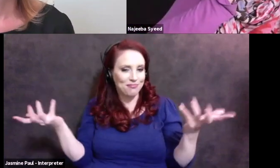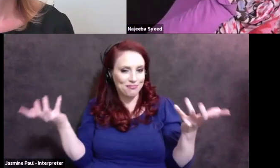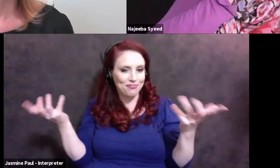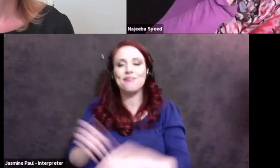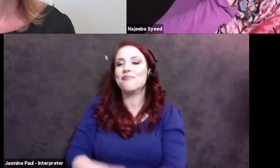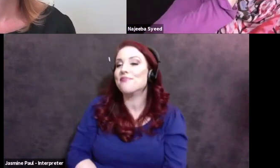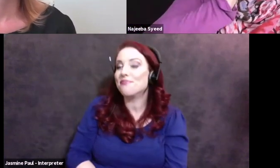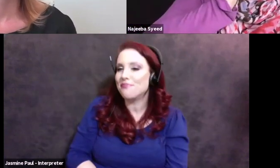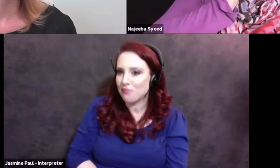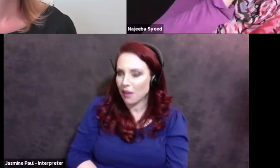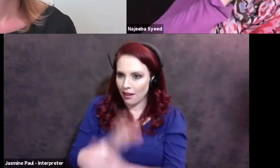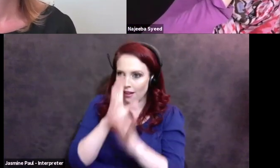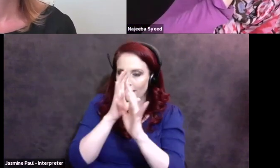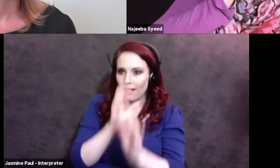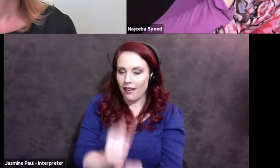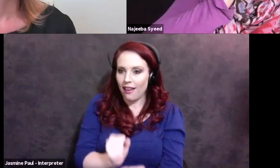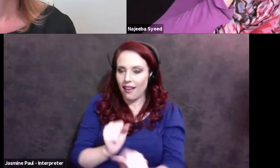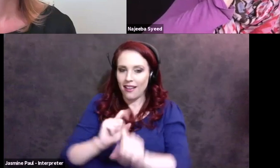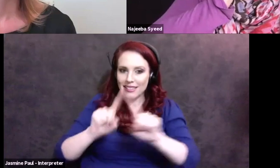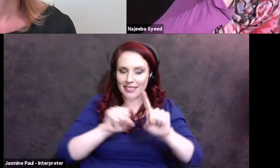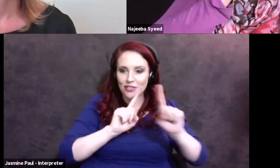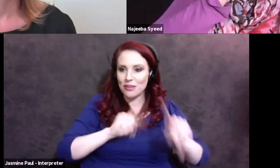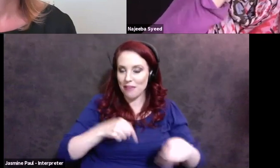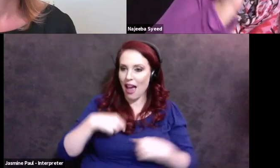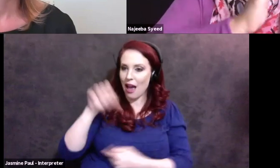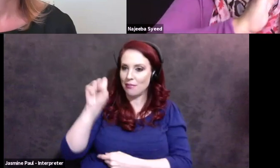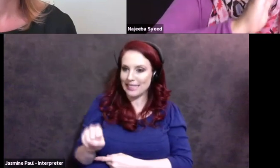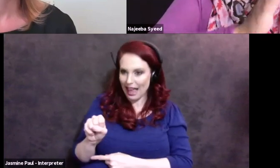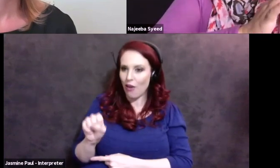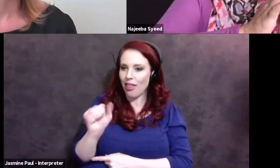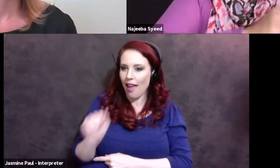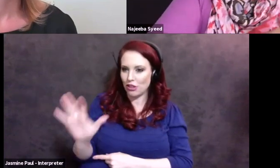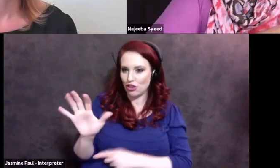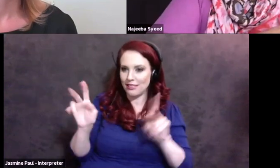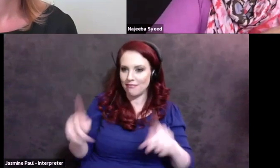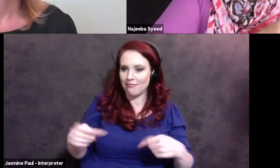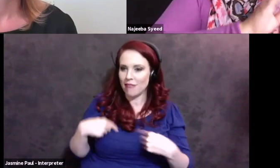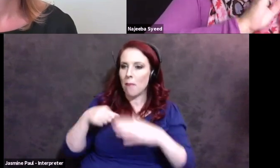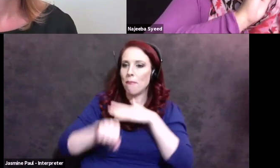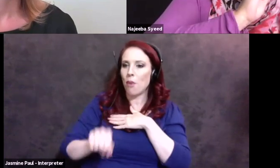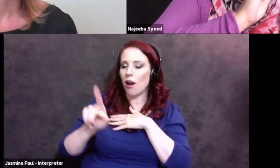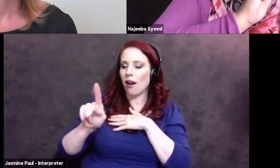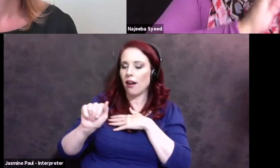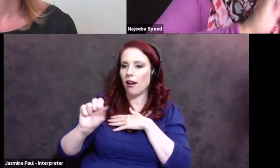is fascinating because I am south Asian born in Kashmir and it is fascinating almost always